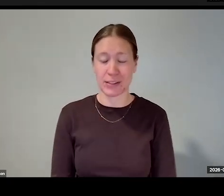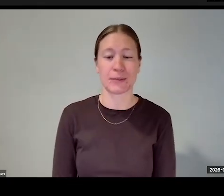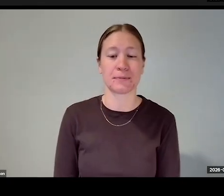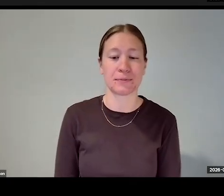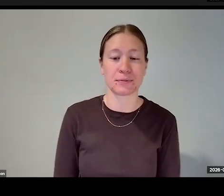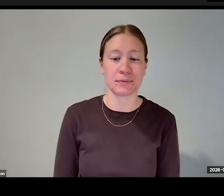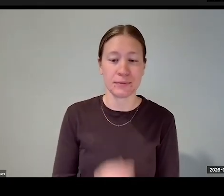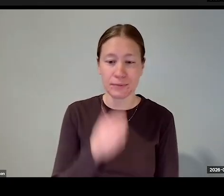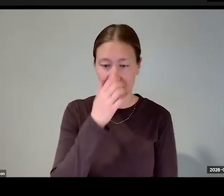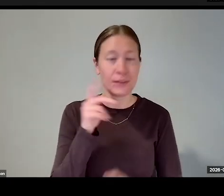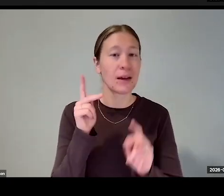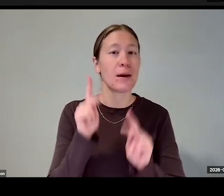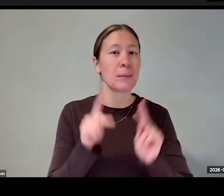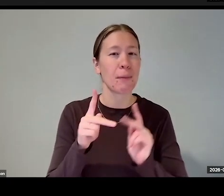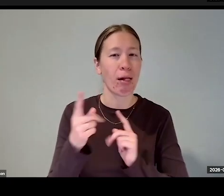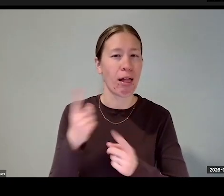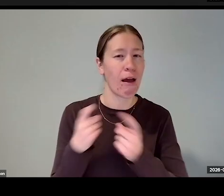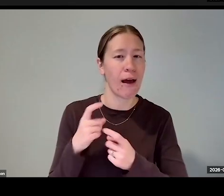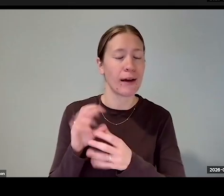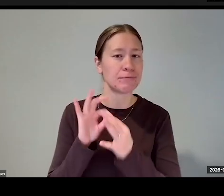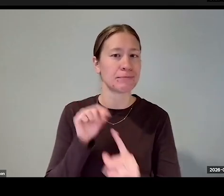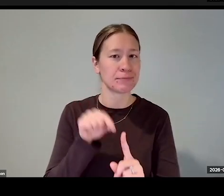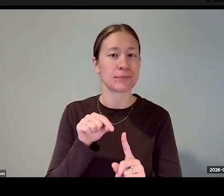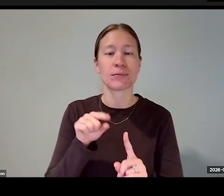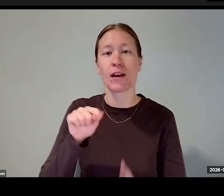to the themes that you can edit in Google Slides,